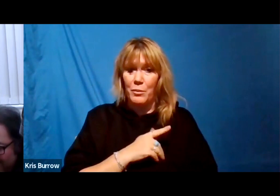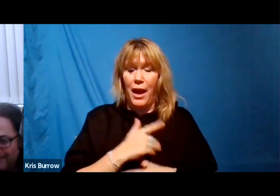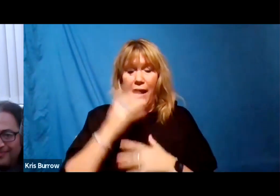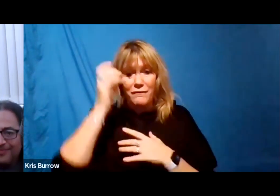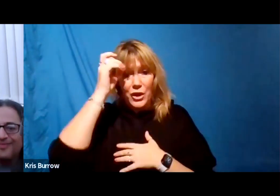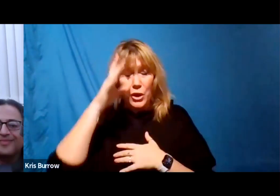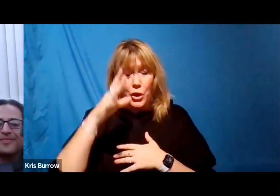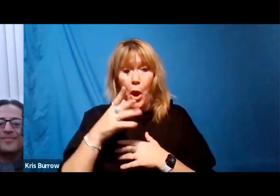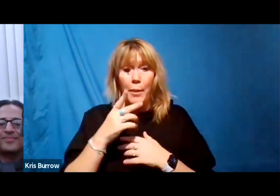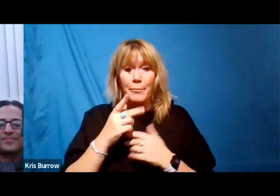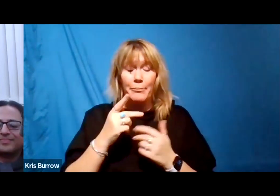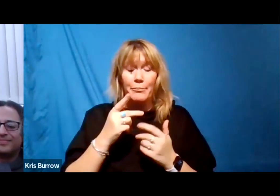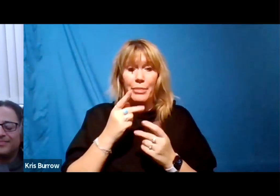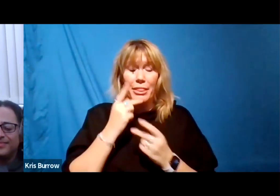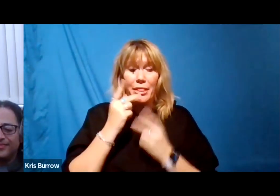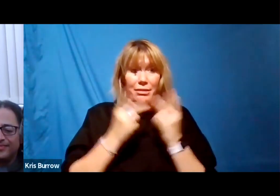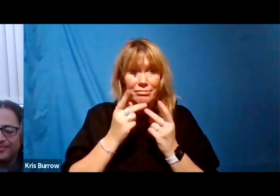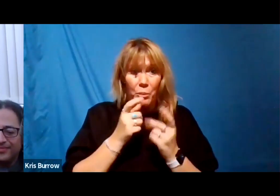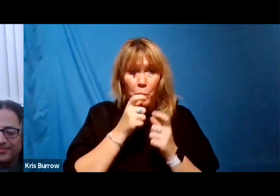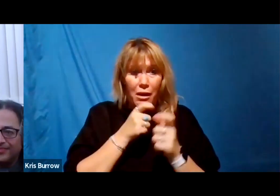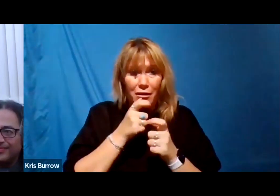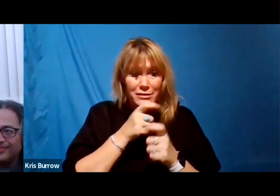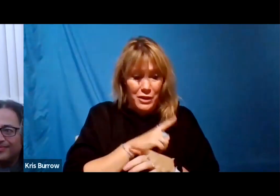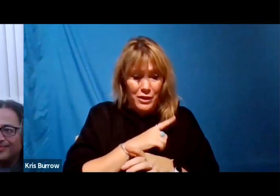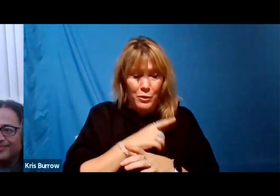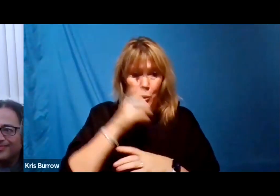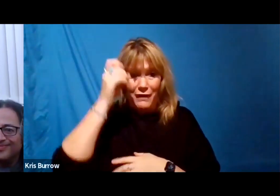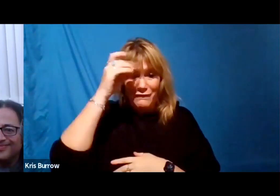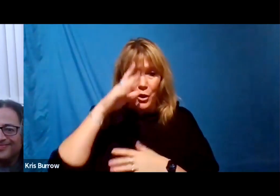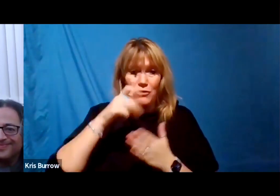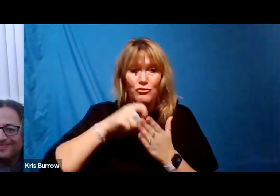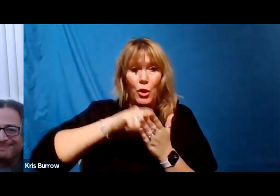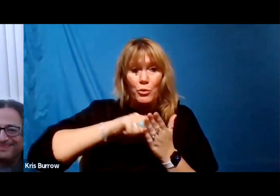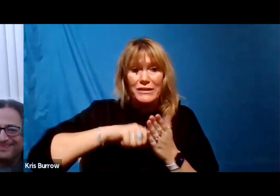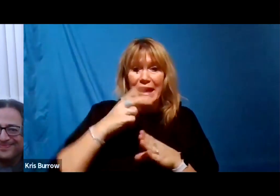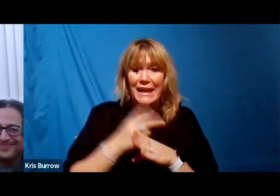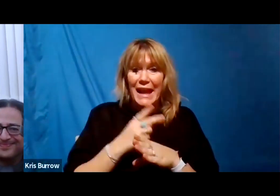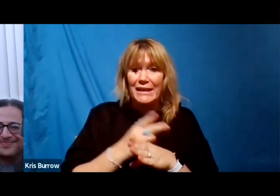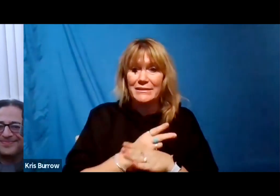flankers, upper class gangsters Feeding frenzy what a bunch of pranksters